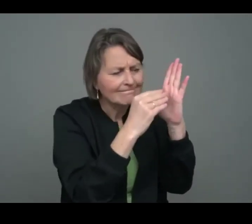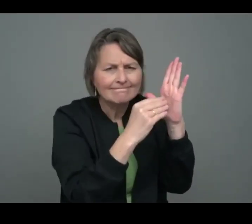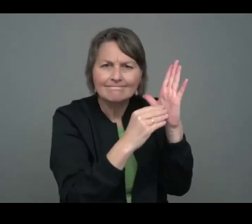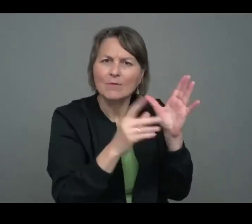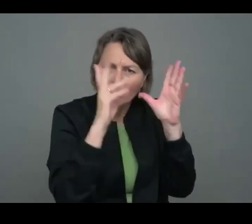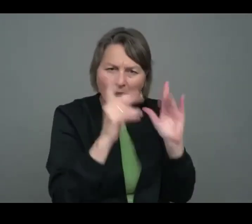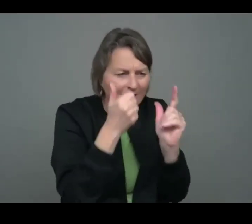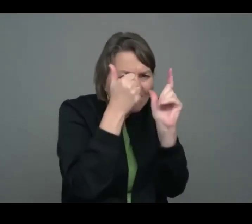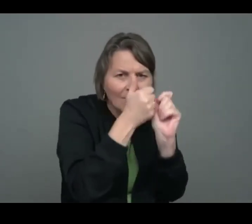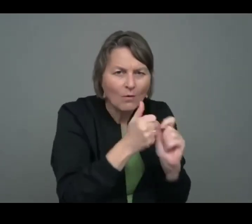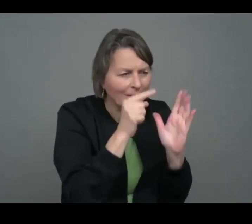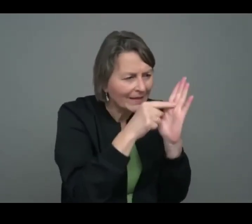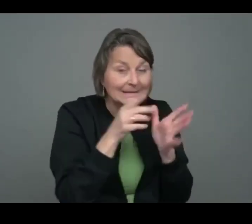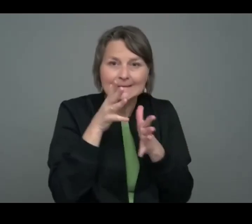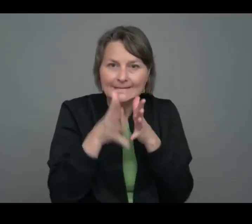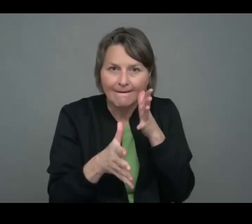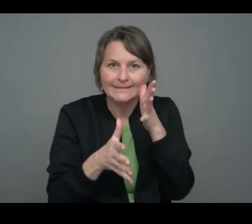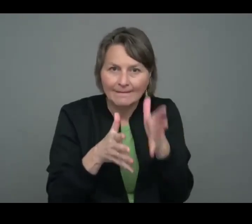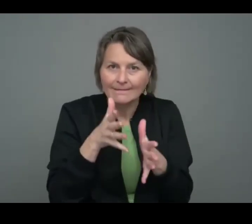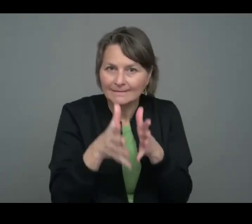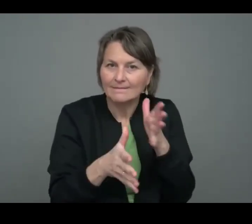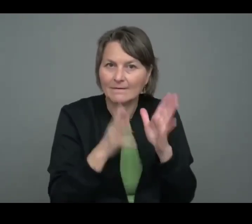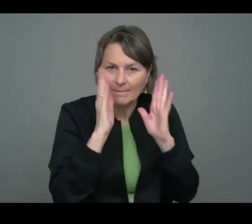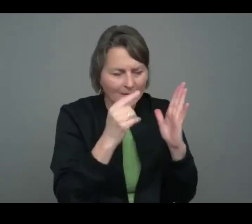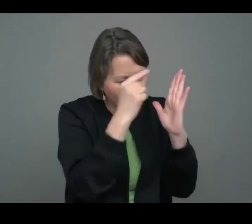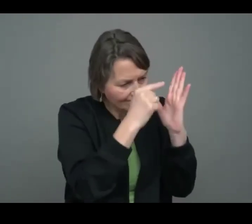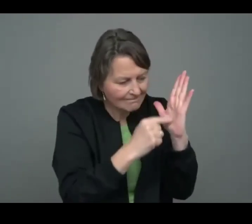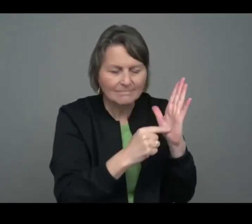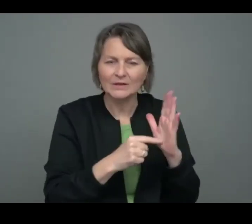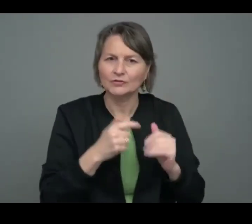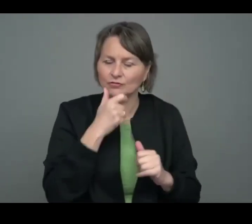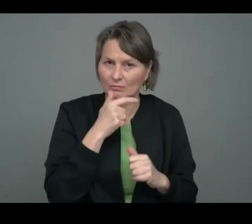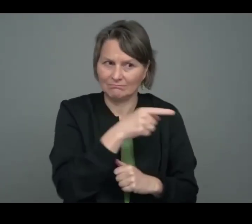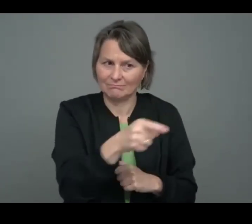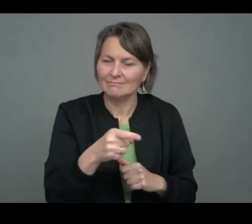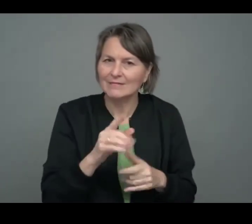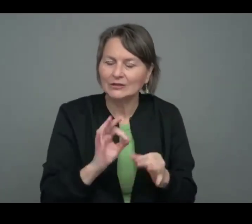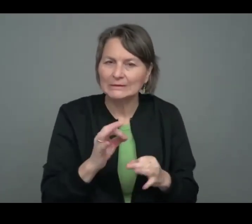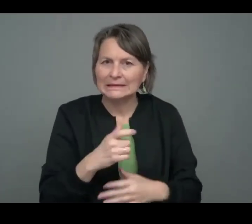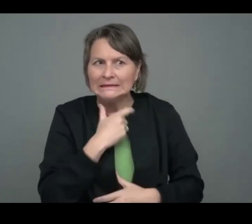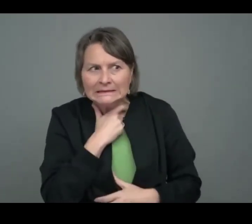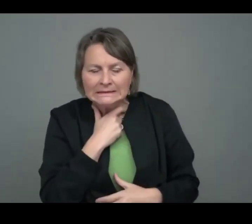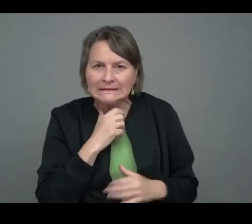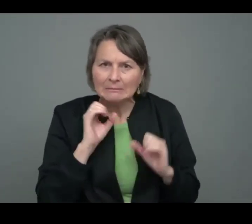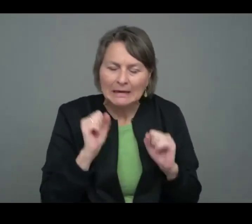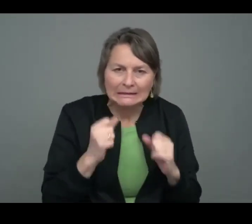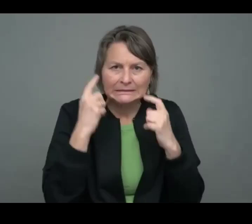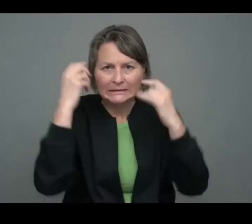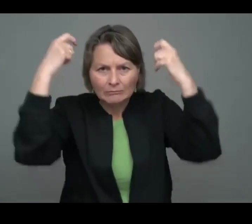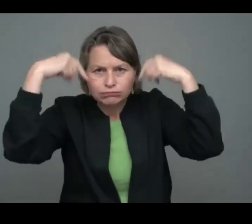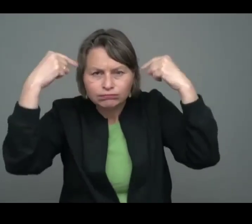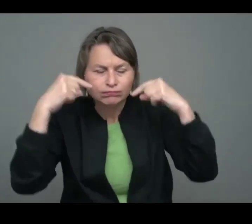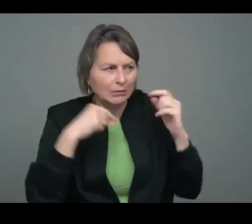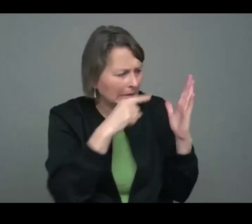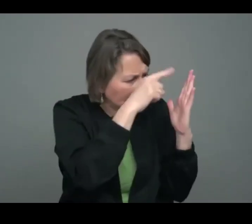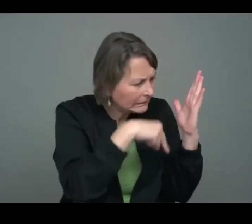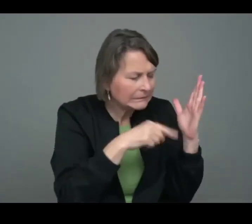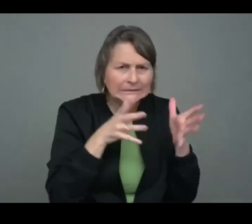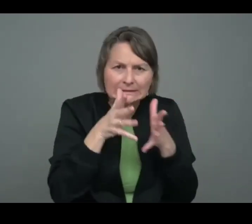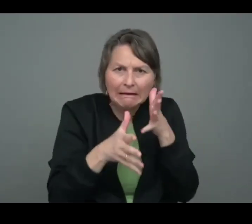how we could have official signs for everything mentioned on TV setting. Interpreters... We're